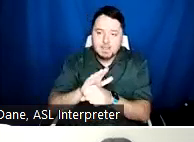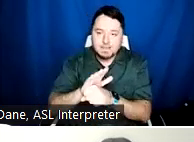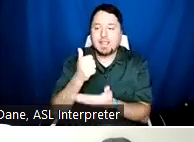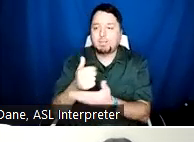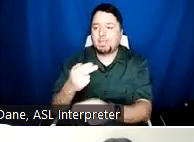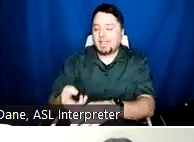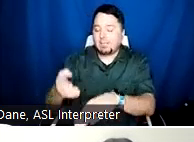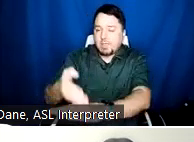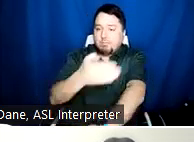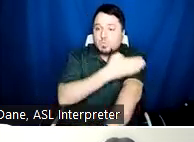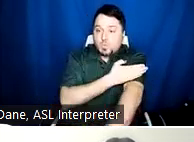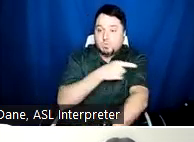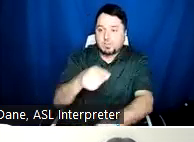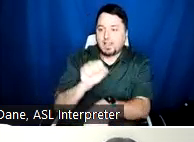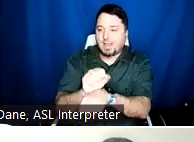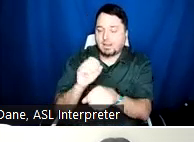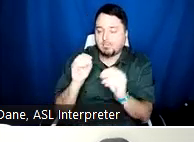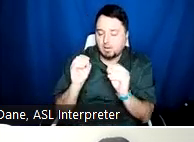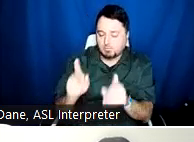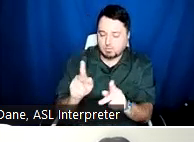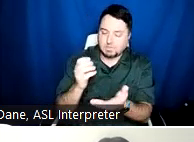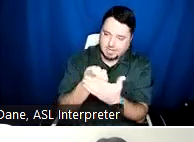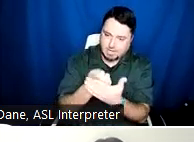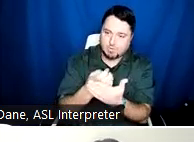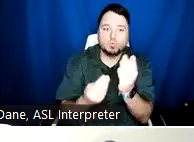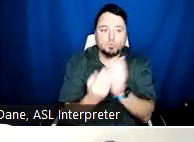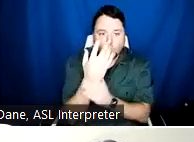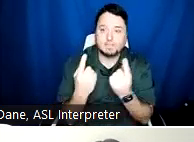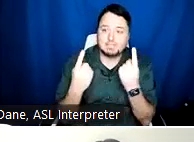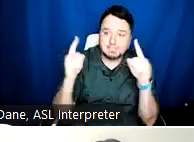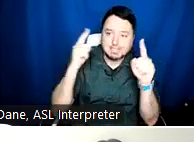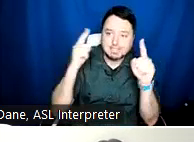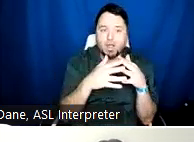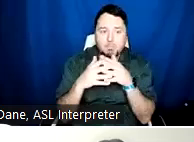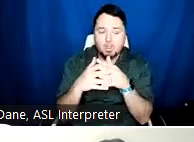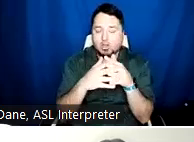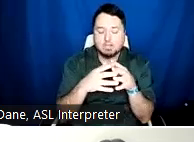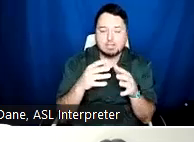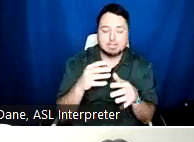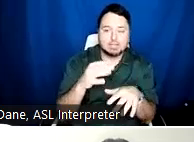economic opportunity, growth and success for American Indians and Alaskan Natives. Today's